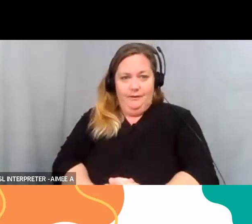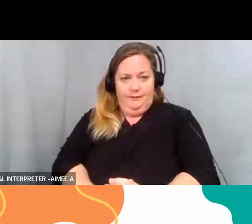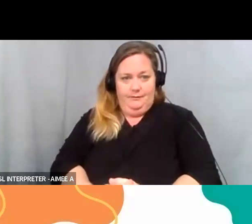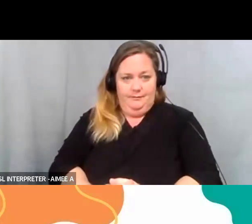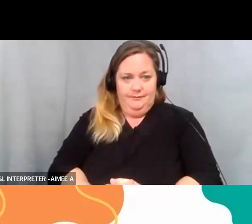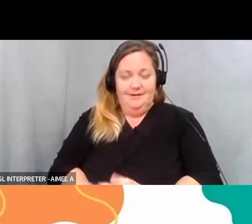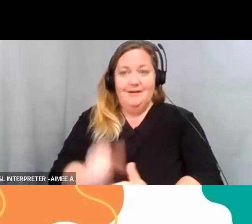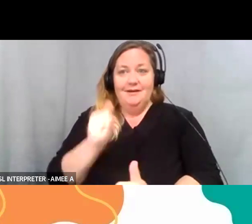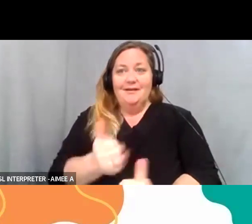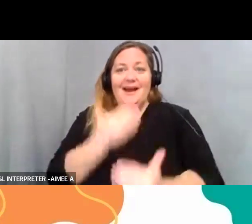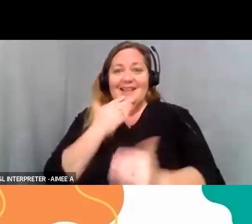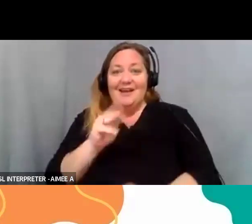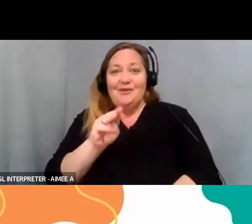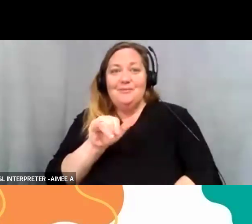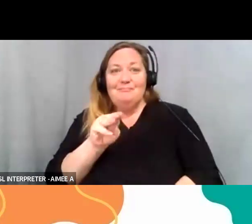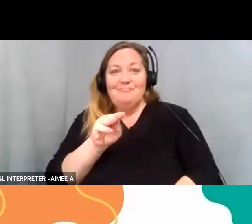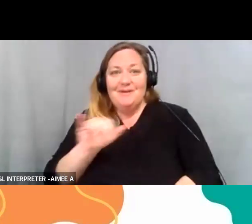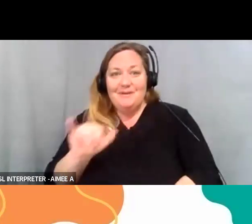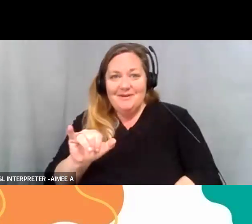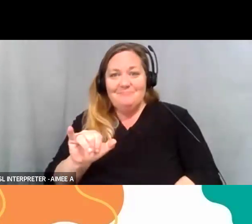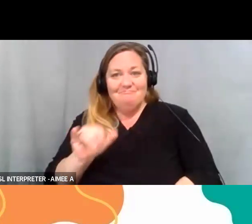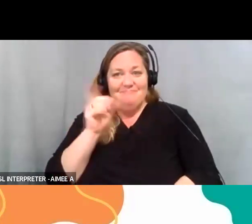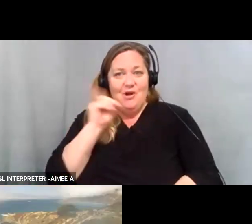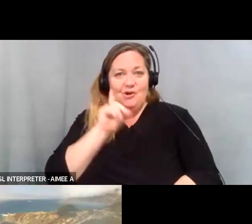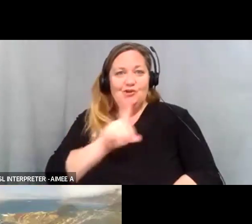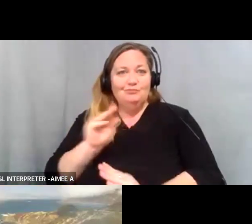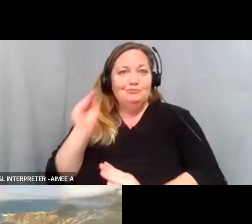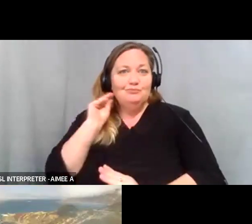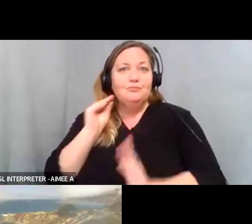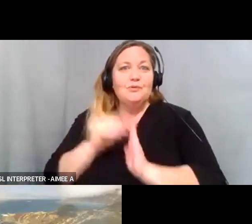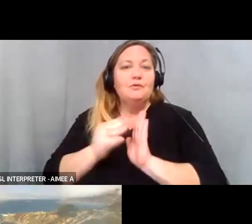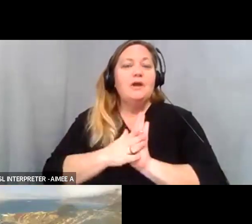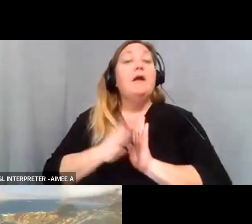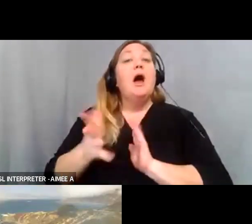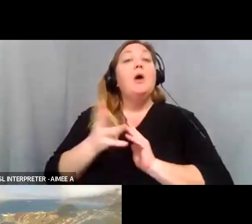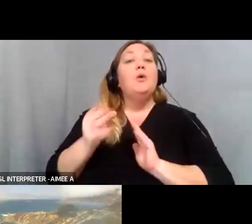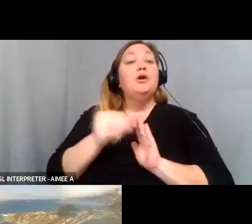Great. Thank you, Mimi, acknowledged and heard. I did want to note, there's a question Anthony